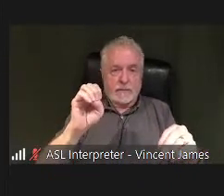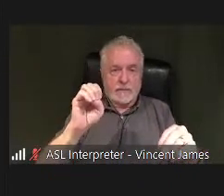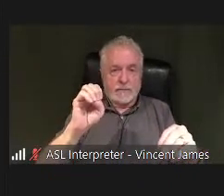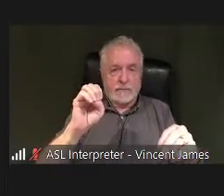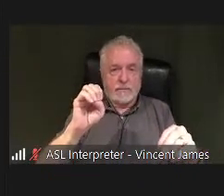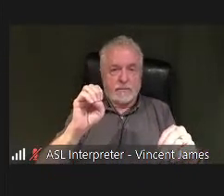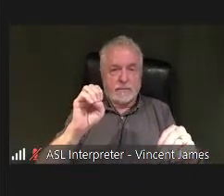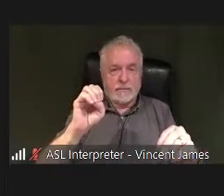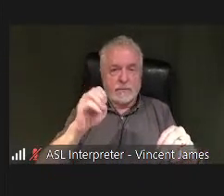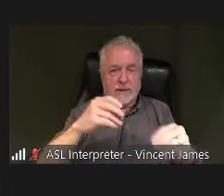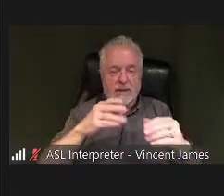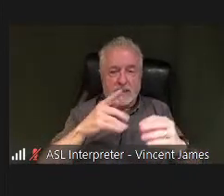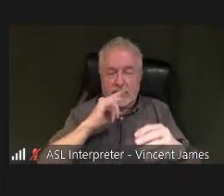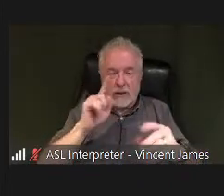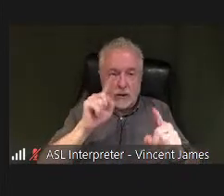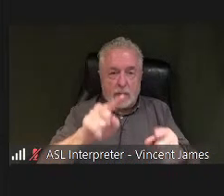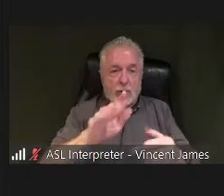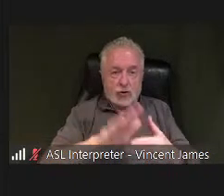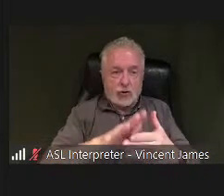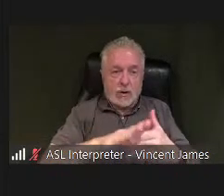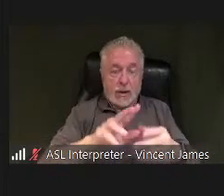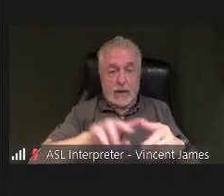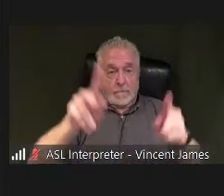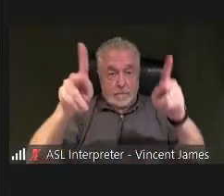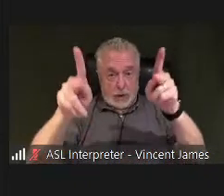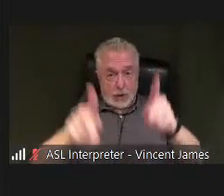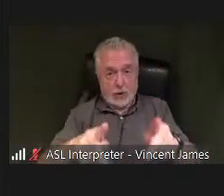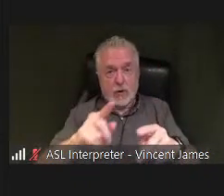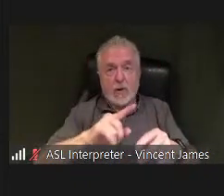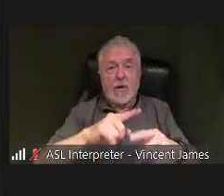That the kids could come to school in person, so they